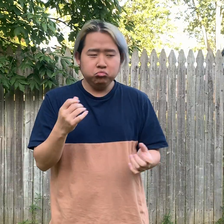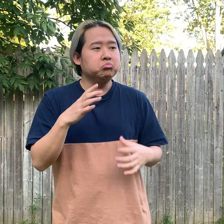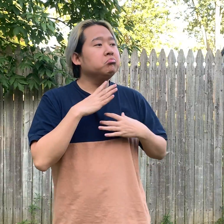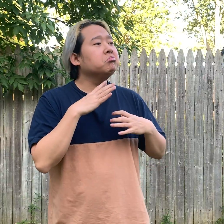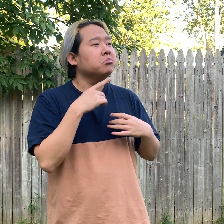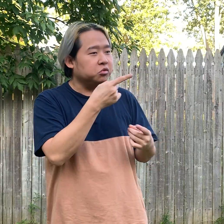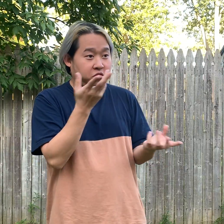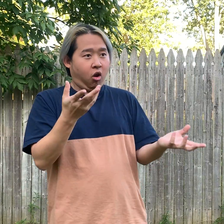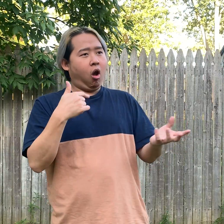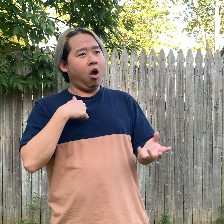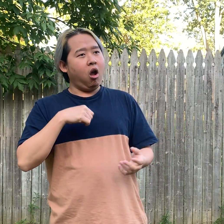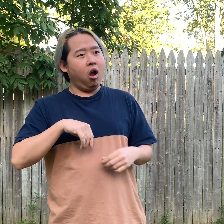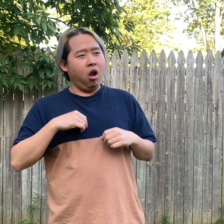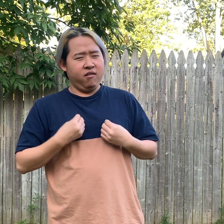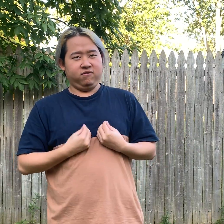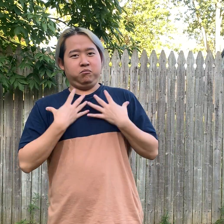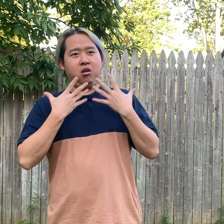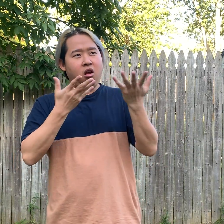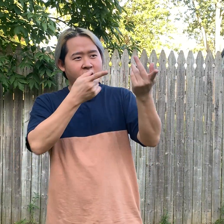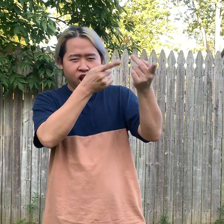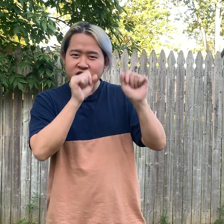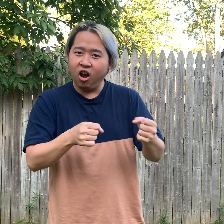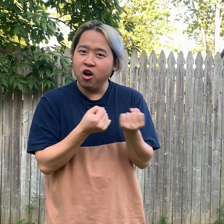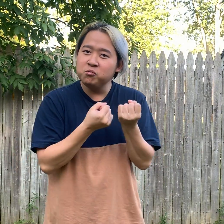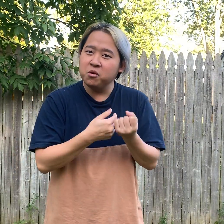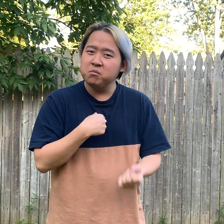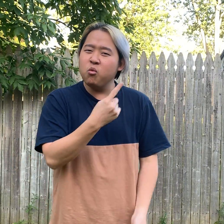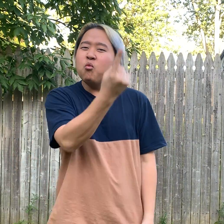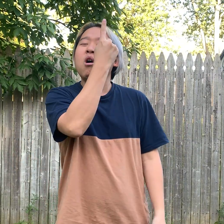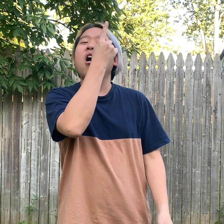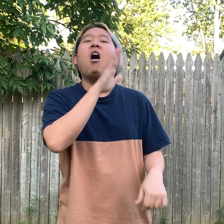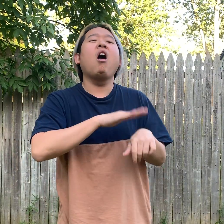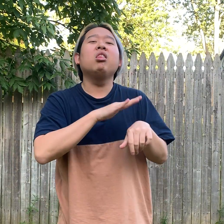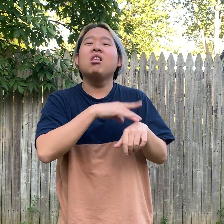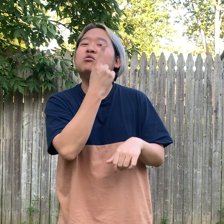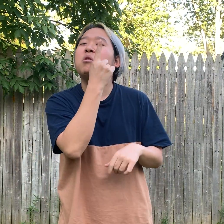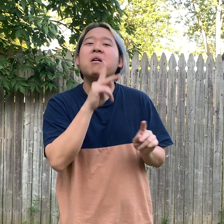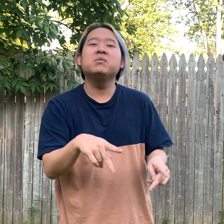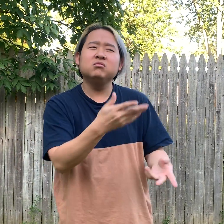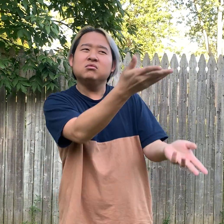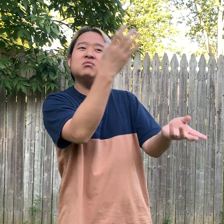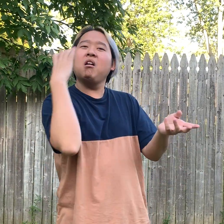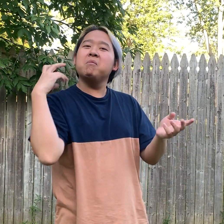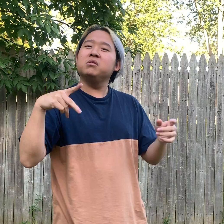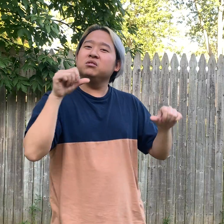These words inspired me and made me feel supported.